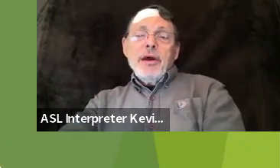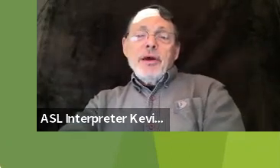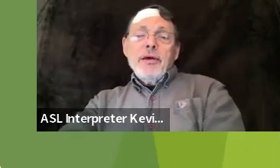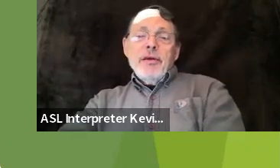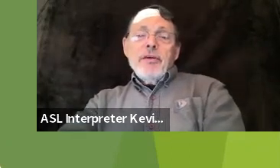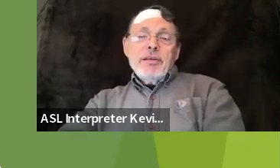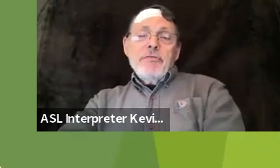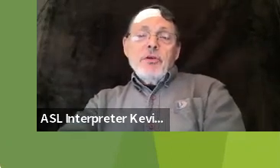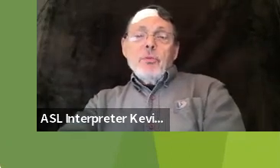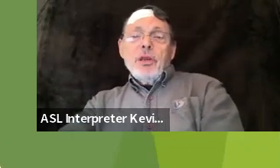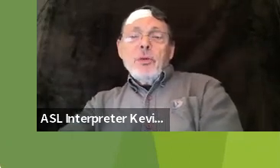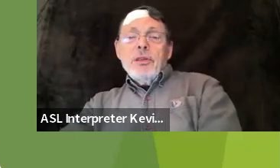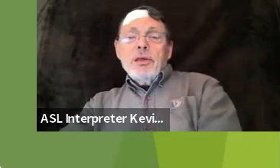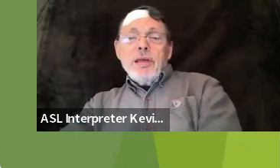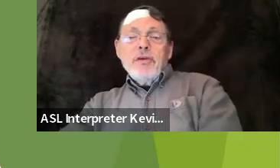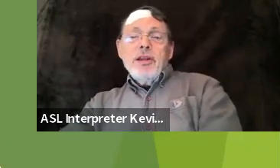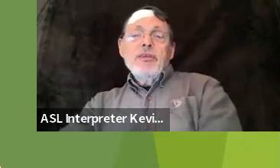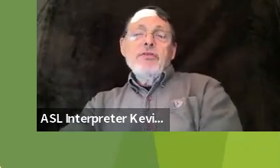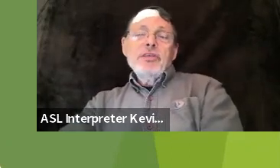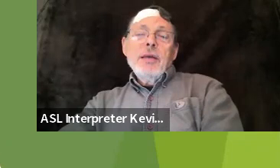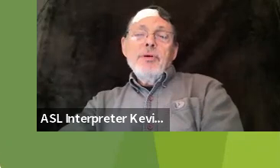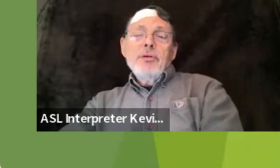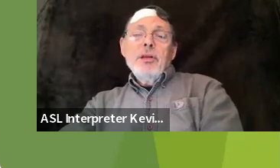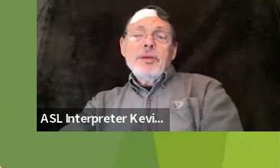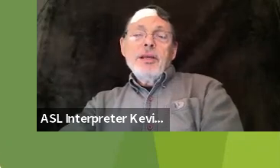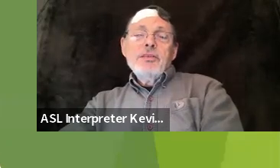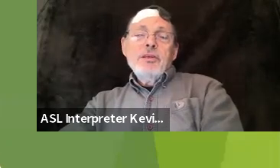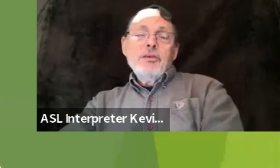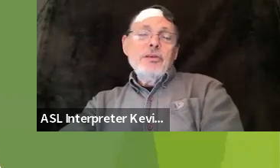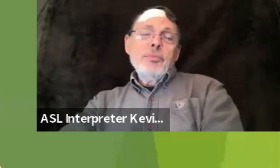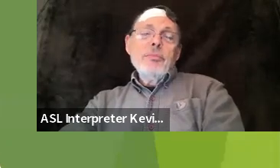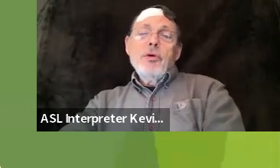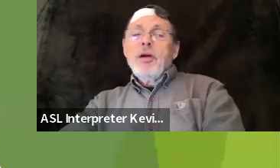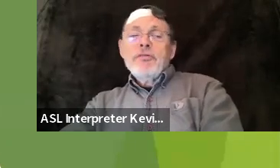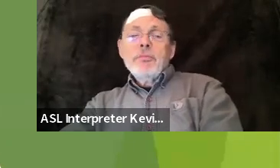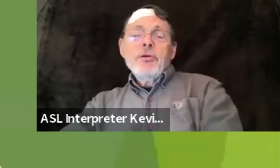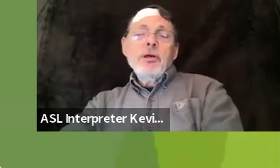and if you're working with a deaf audience, for example, because they will be more comfortable